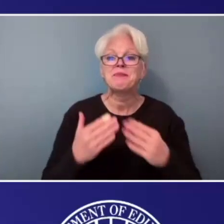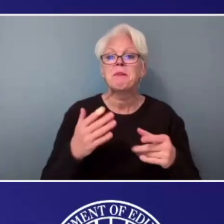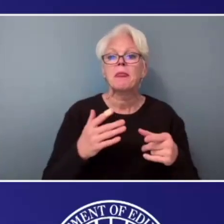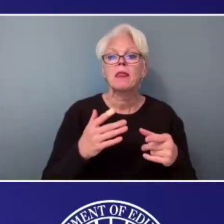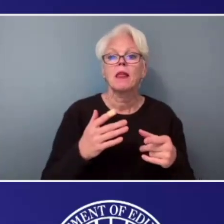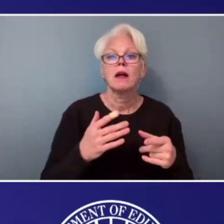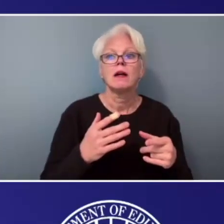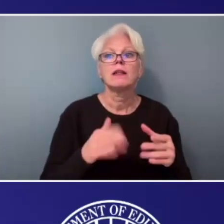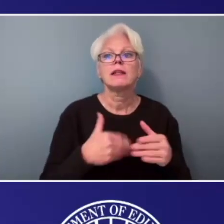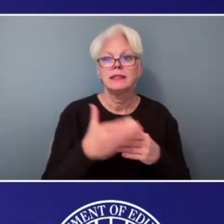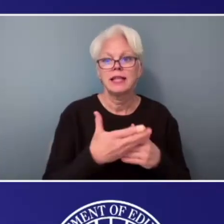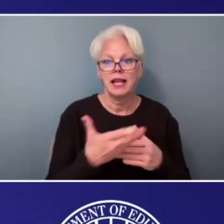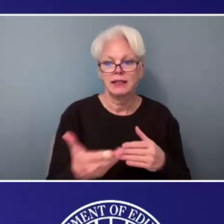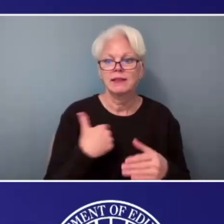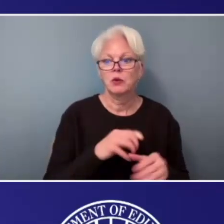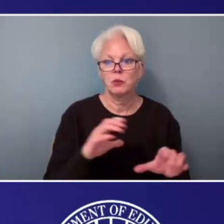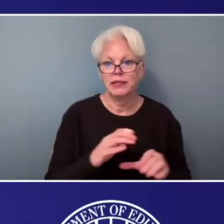which is why it's -- includes psychology as